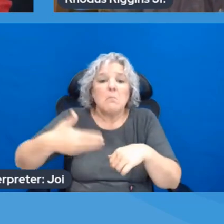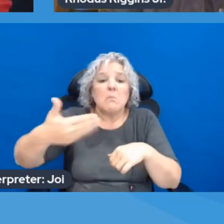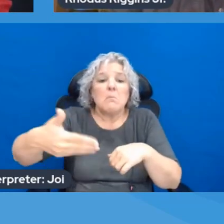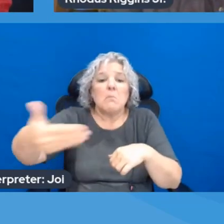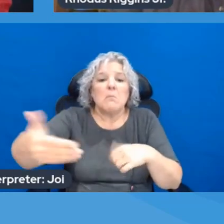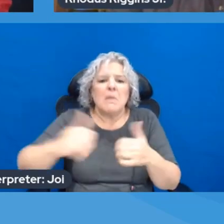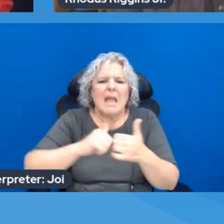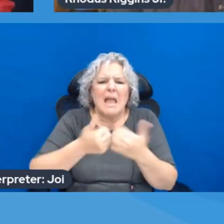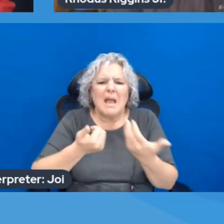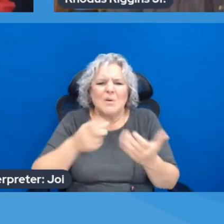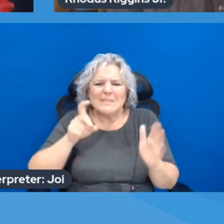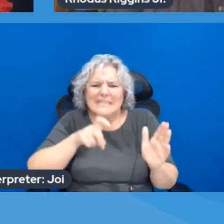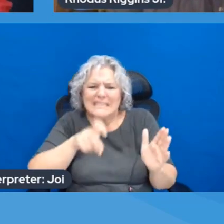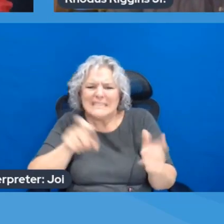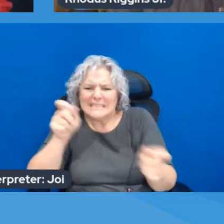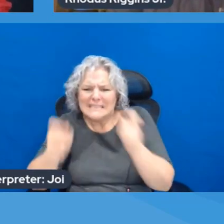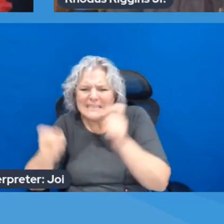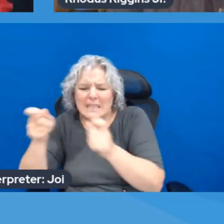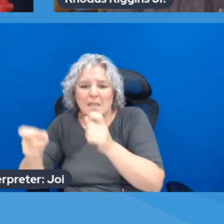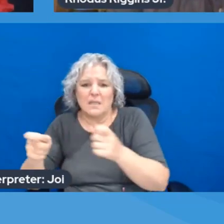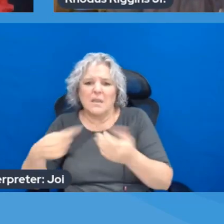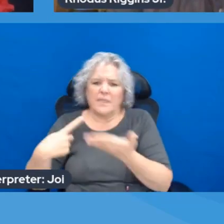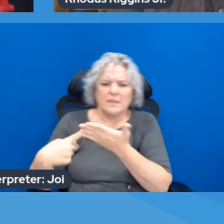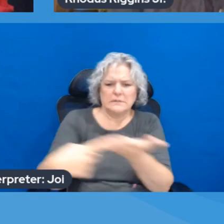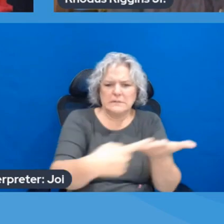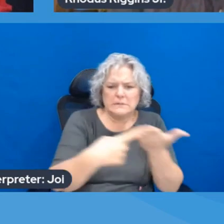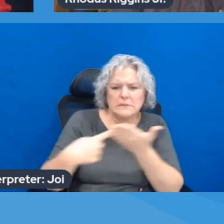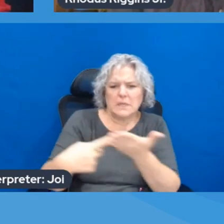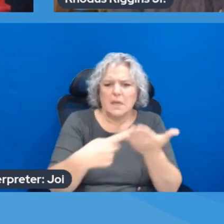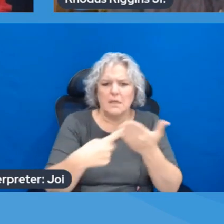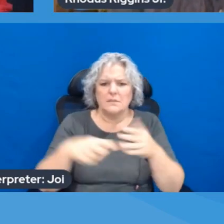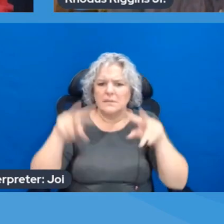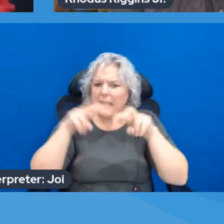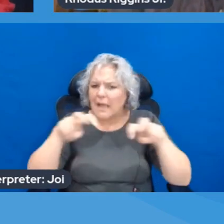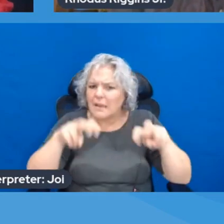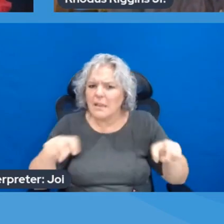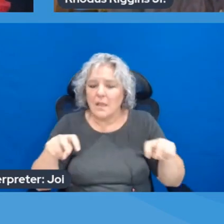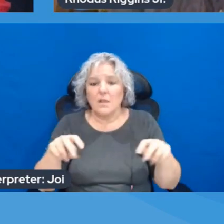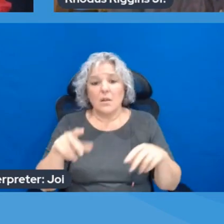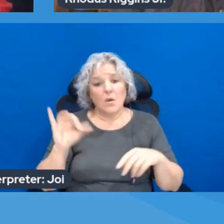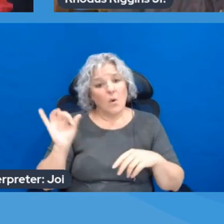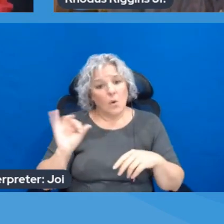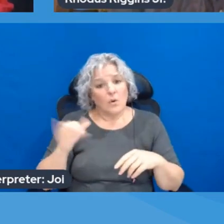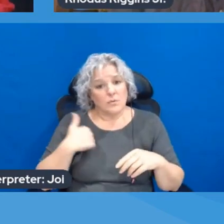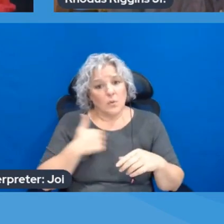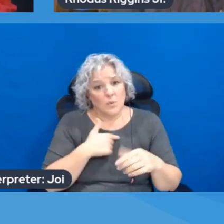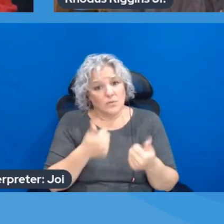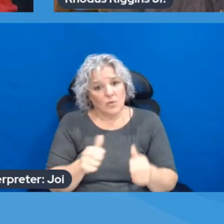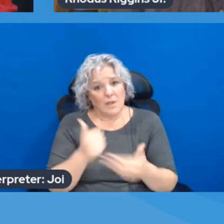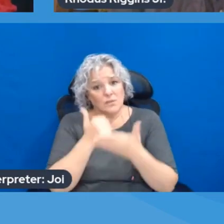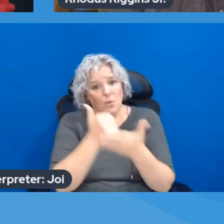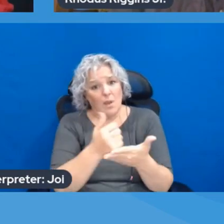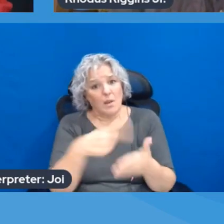analyze and discuss implementation and impact data. We're also helping them to set up a strong infrastructure